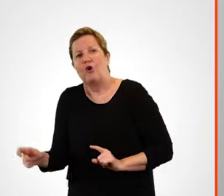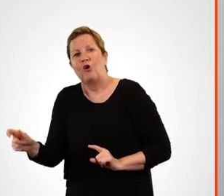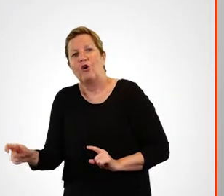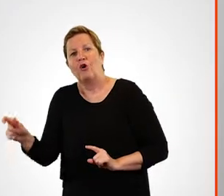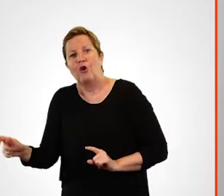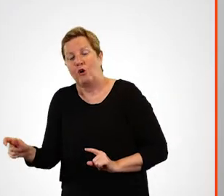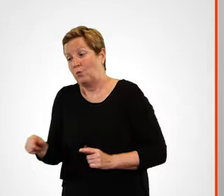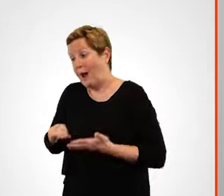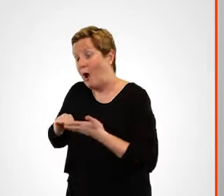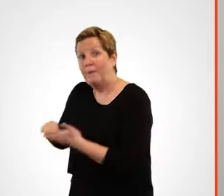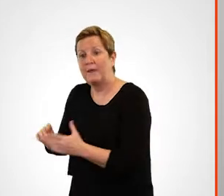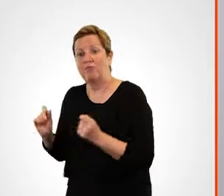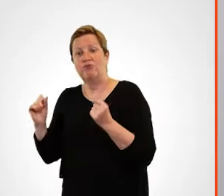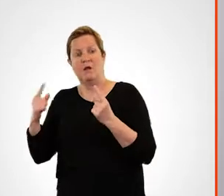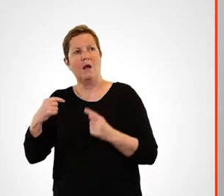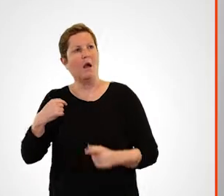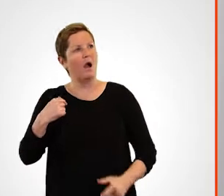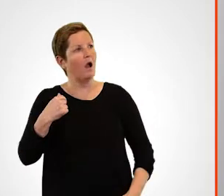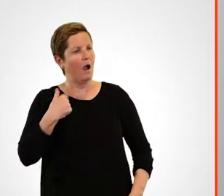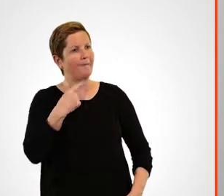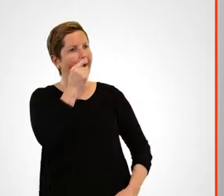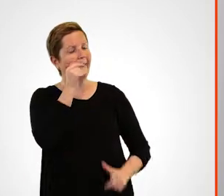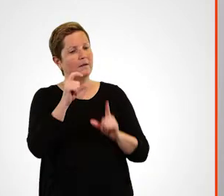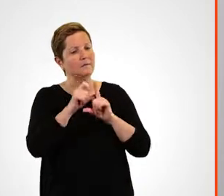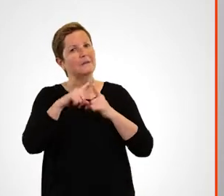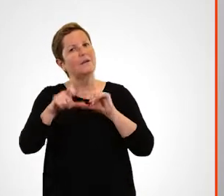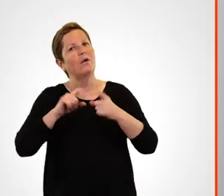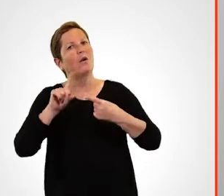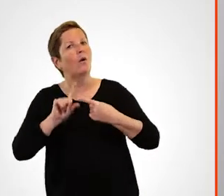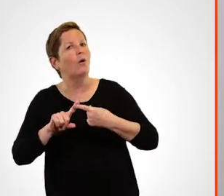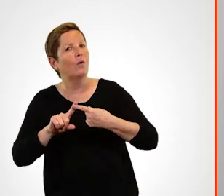to help them realise that they actually can decode.